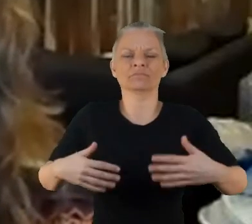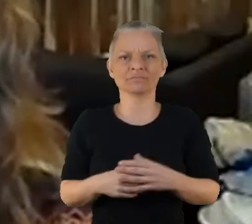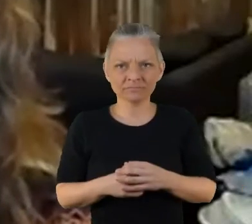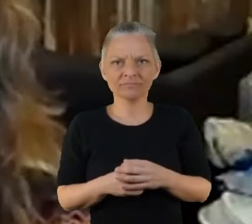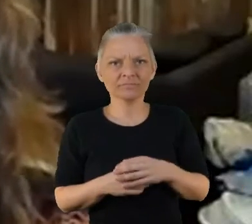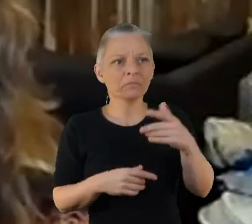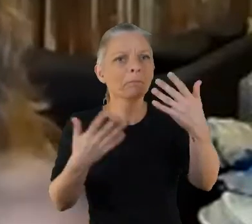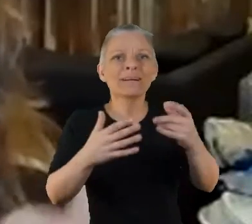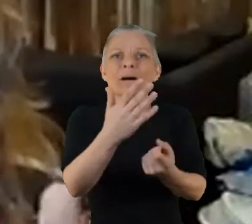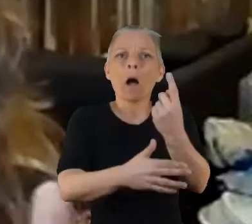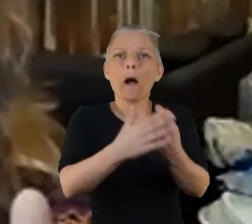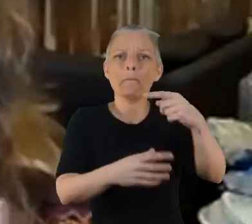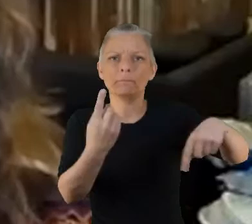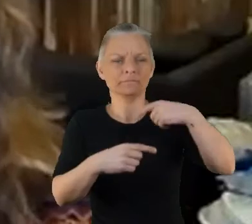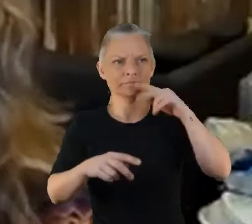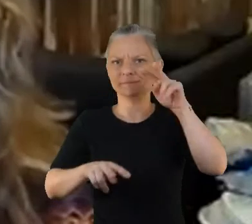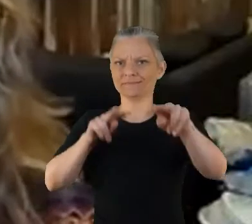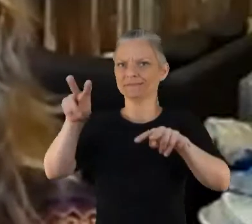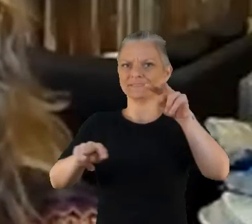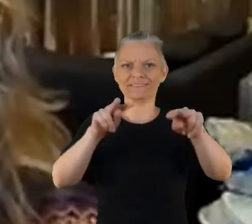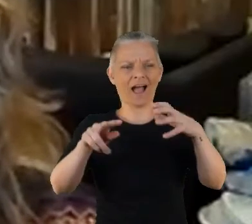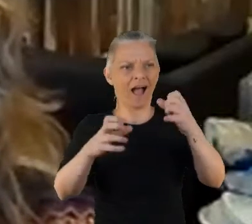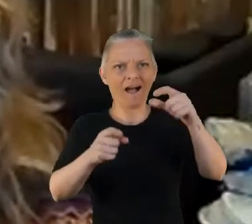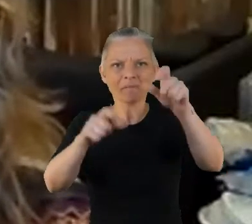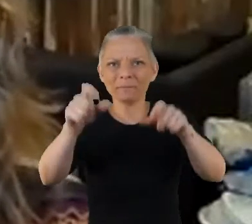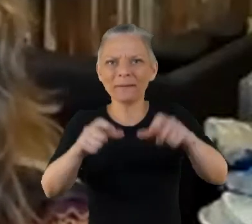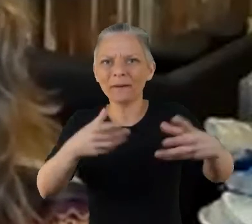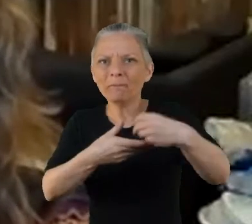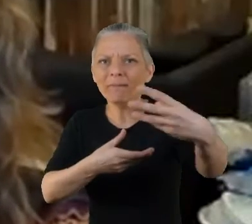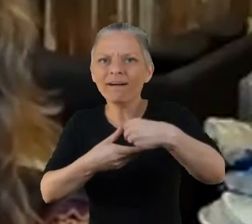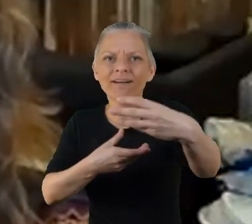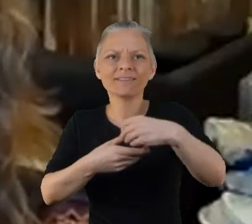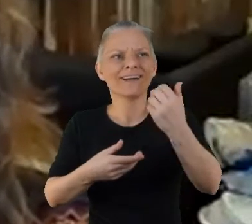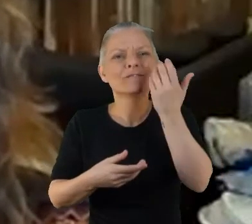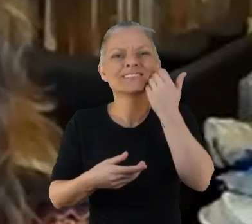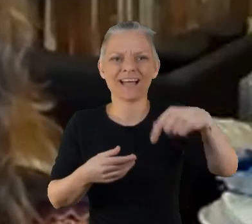time to do something like this. And obviously it’s a resource that we’re all volunteering to